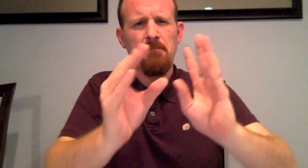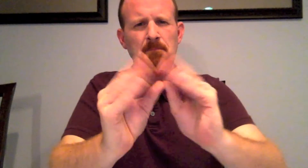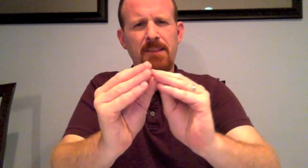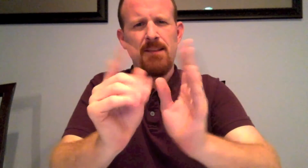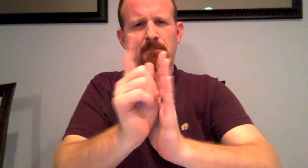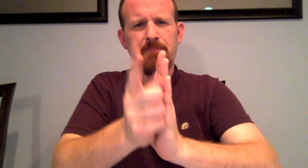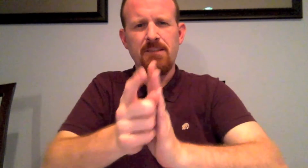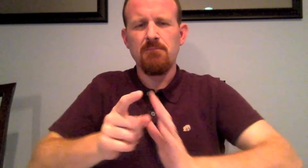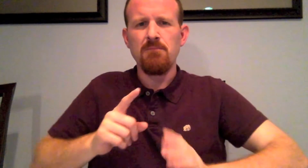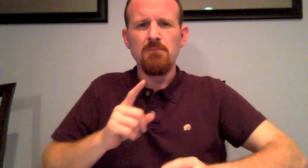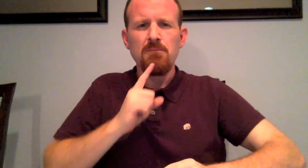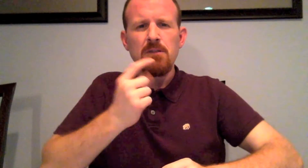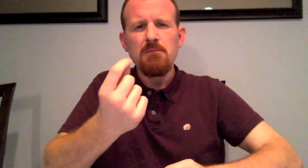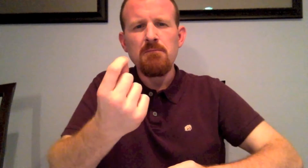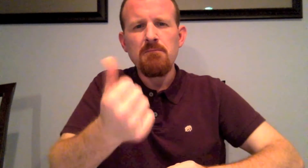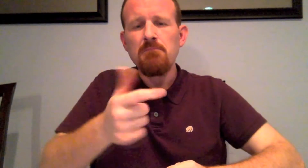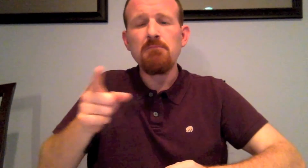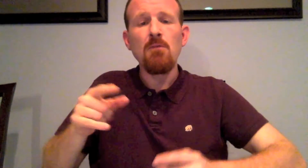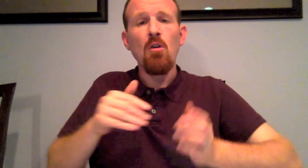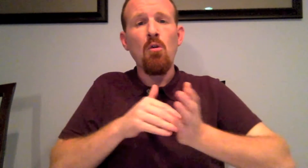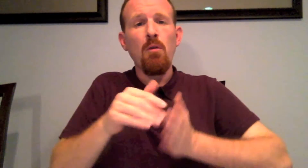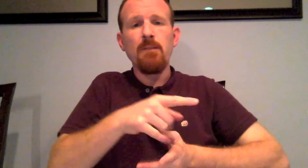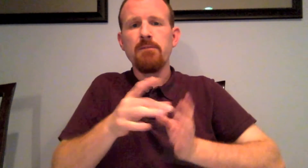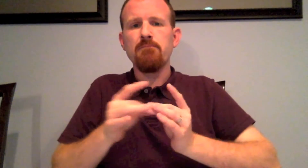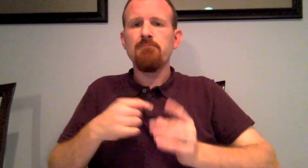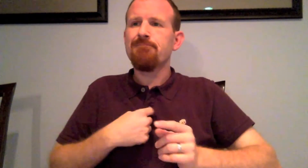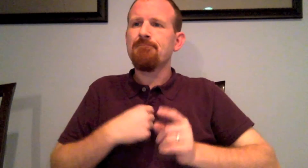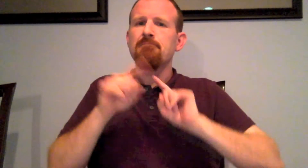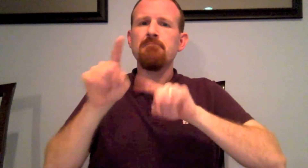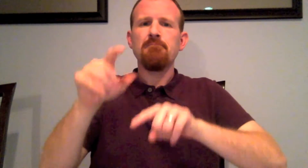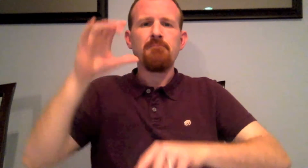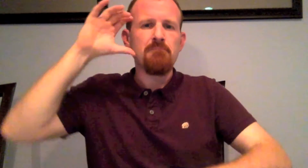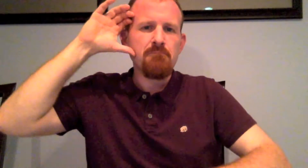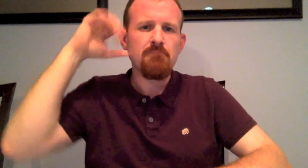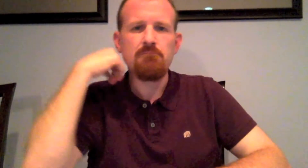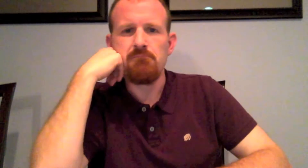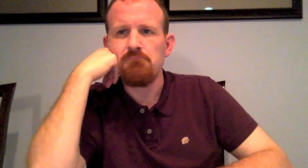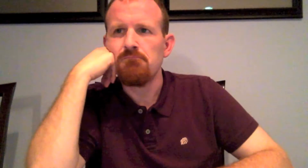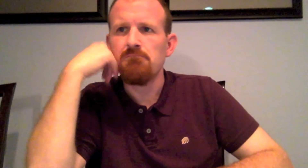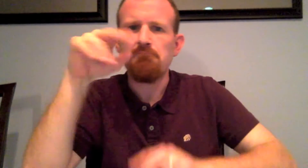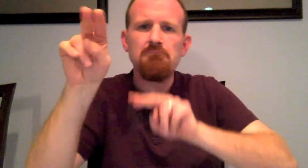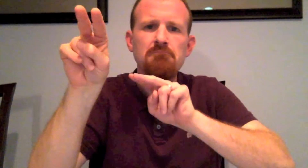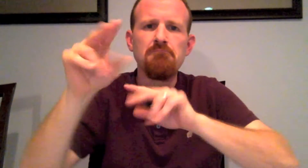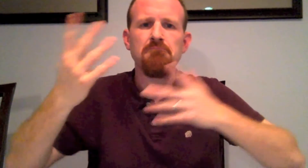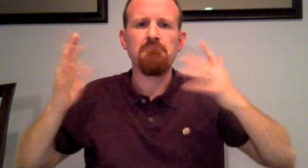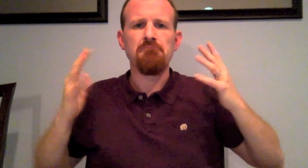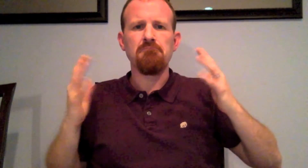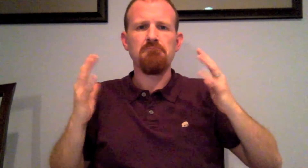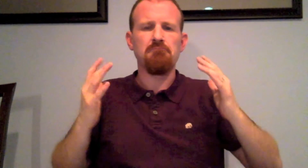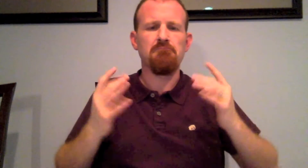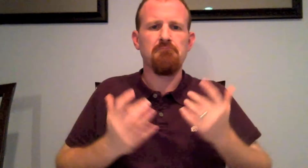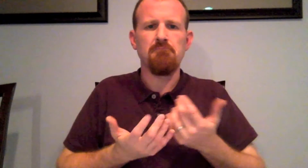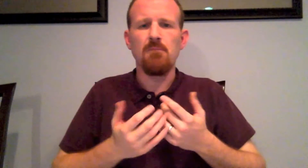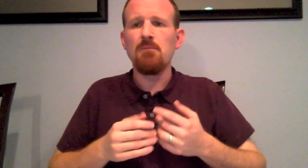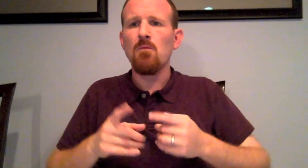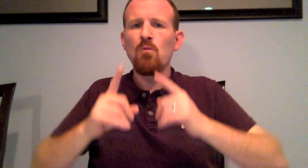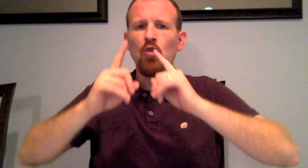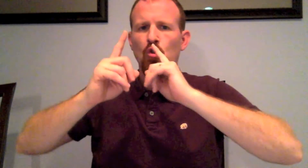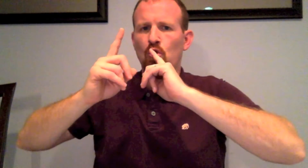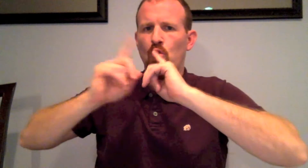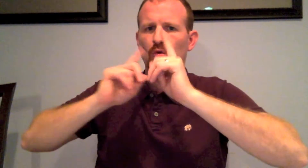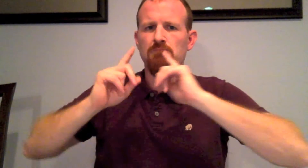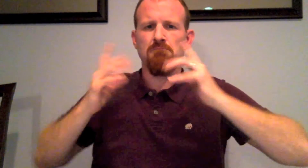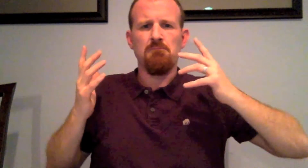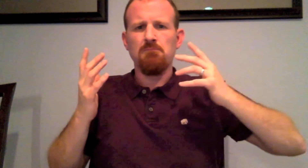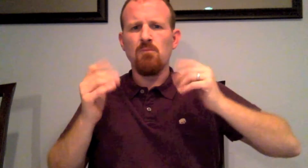Go and read the Commission’s meeting minutes. You will find that IDHHC may have attended a legislative session but to passively listen to the session and not do much else.